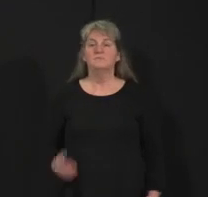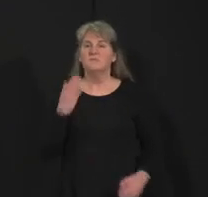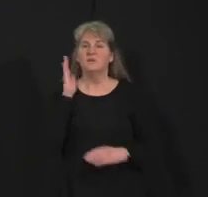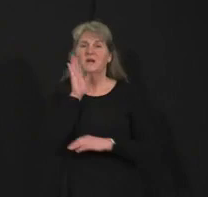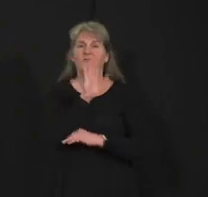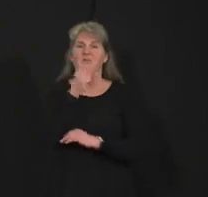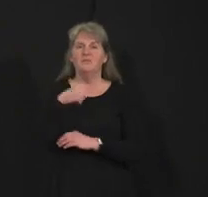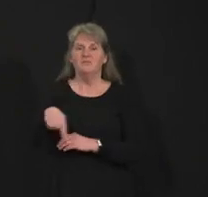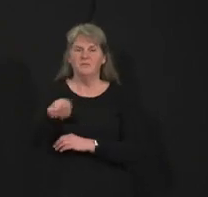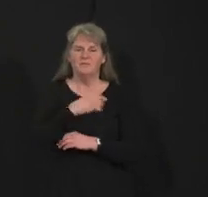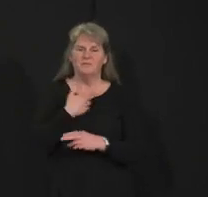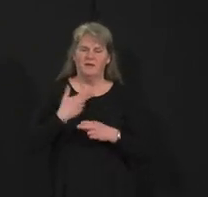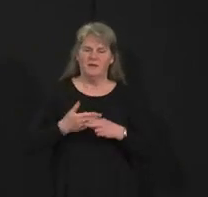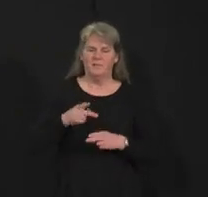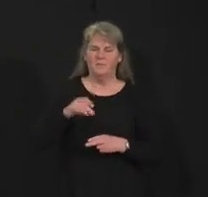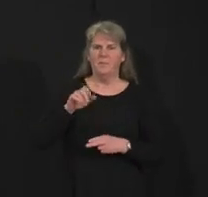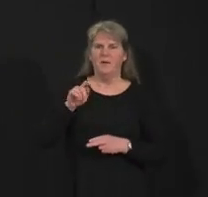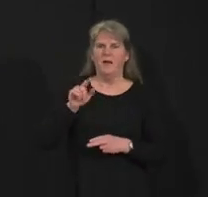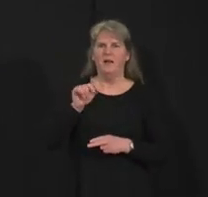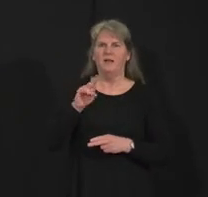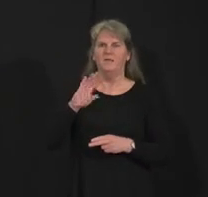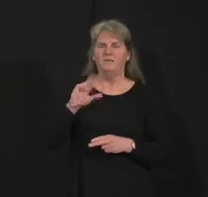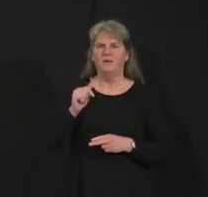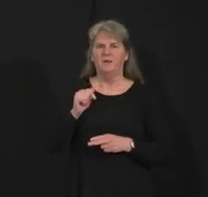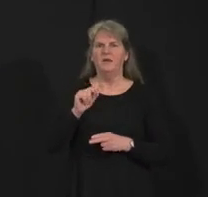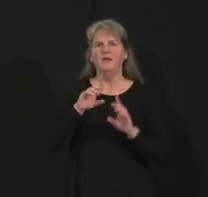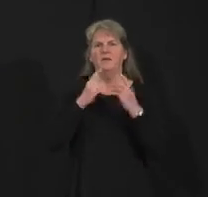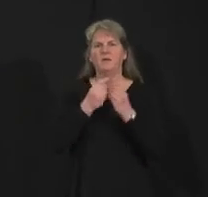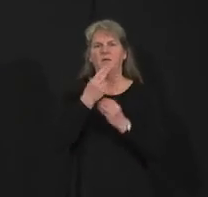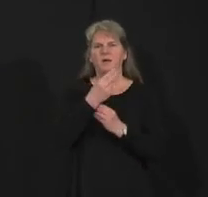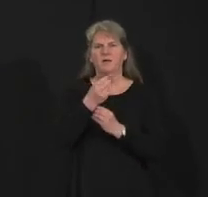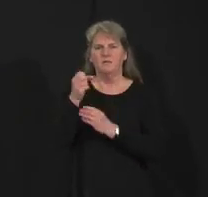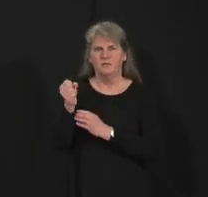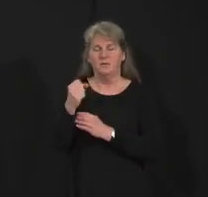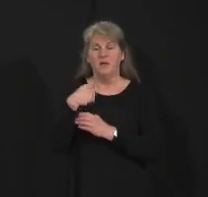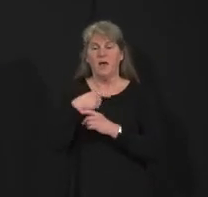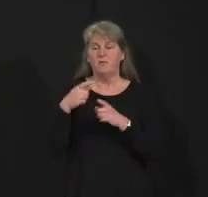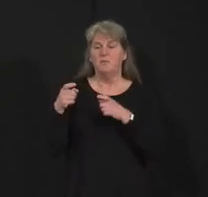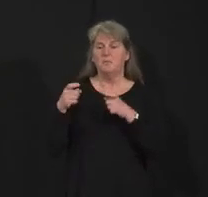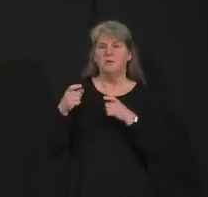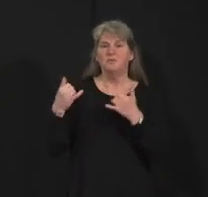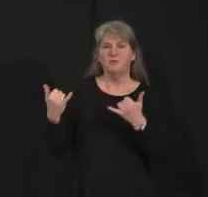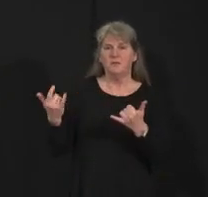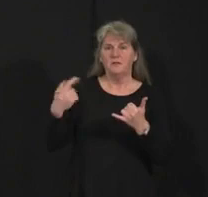Good afternoon. I am with the Department of Health and social services and I will be your moderator for the